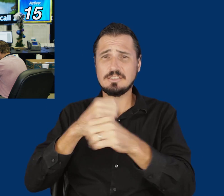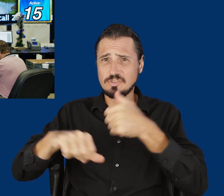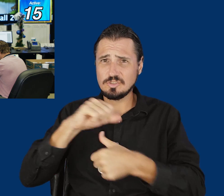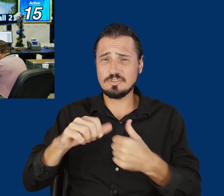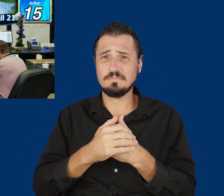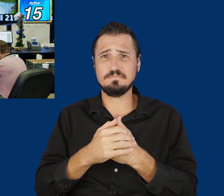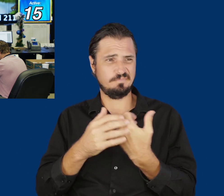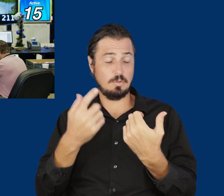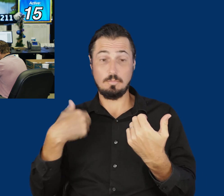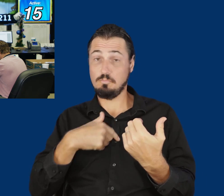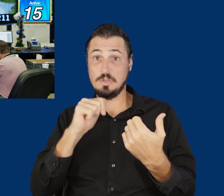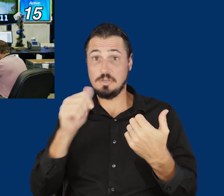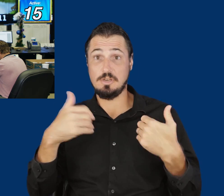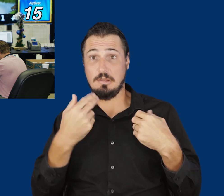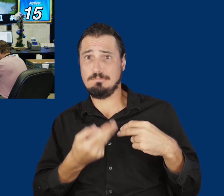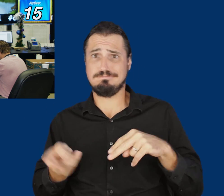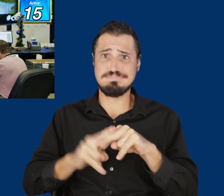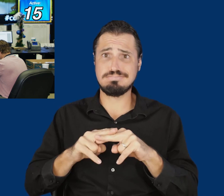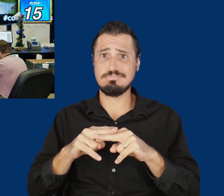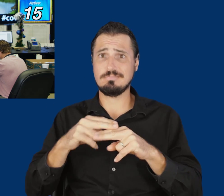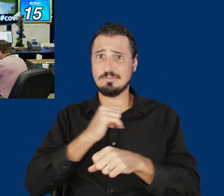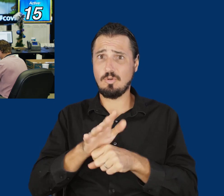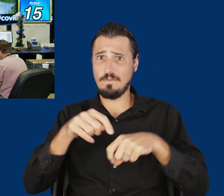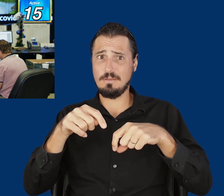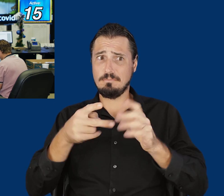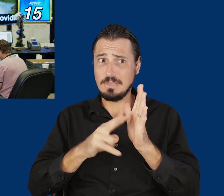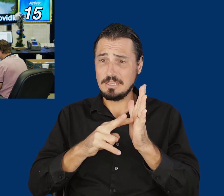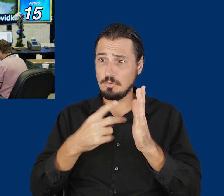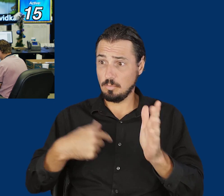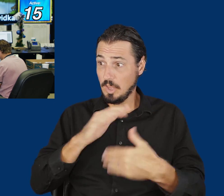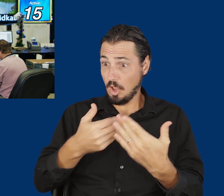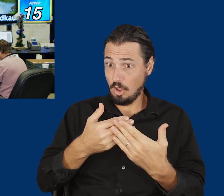case counts here on Kauai is an indication that this special care had its effect.